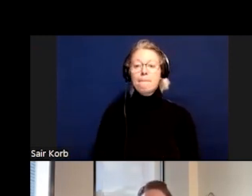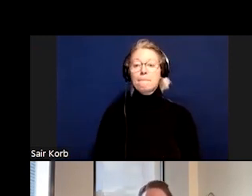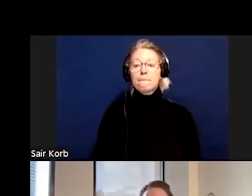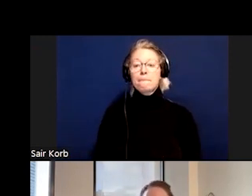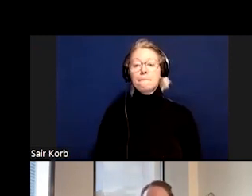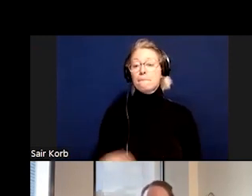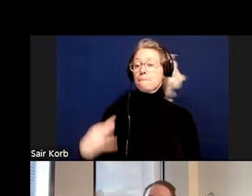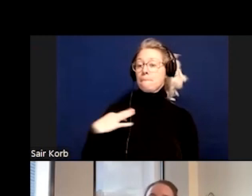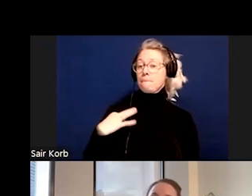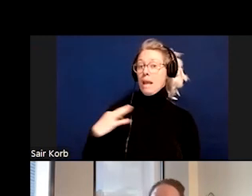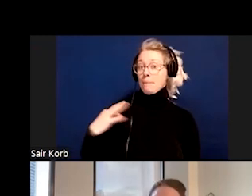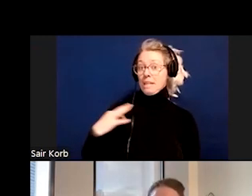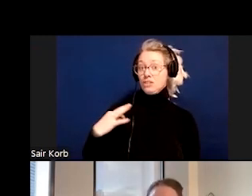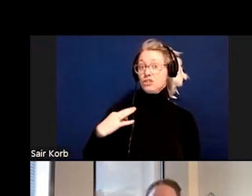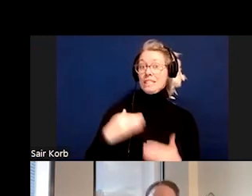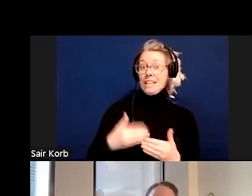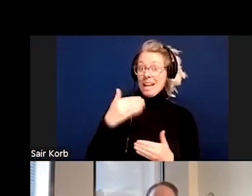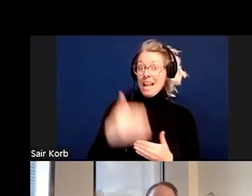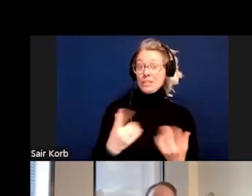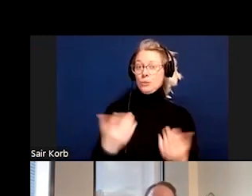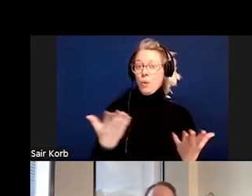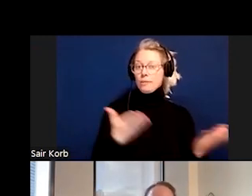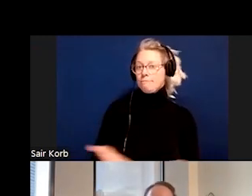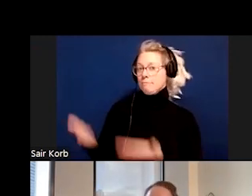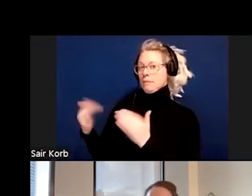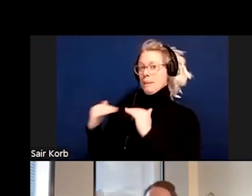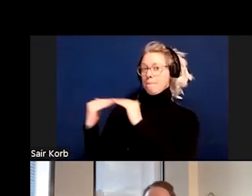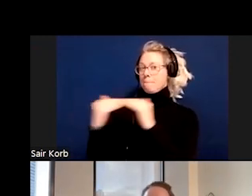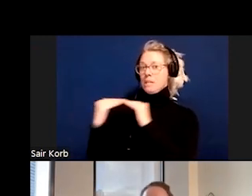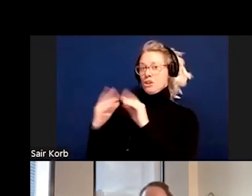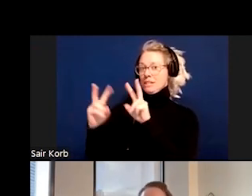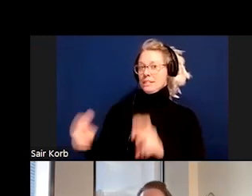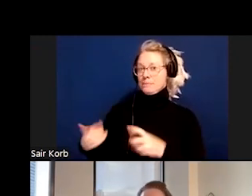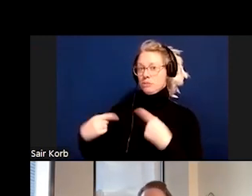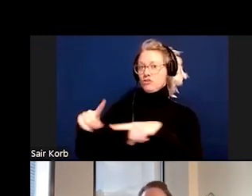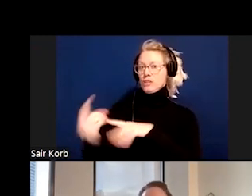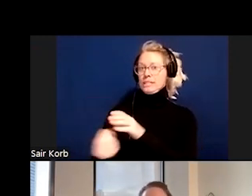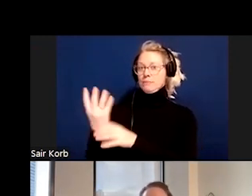applications will be brought to peer assessment through the late spring and notification of